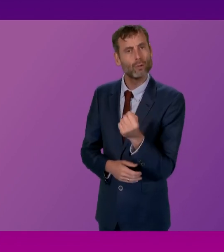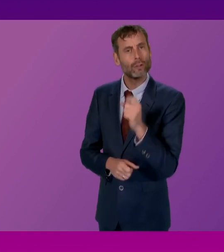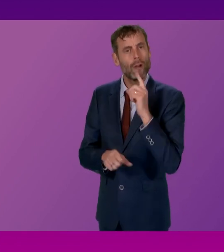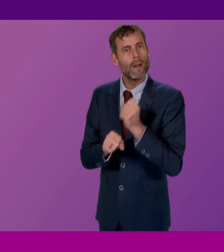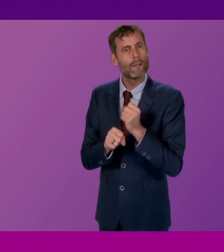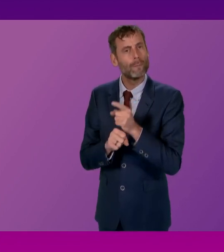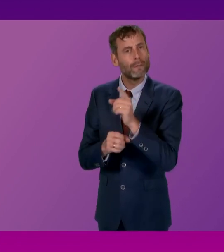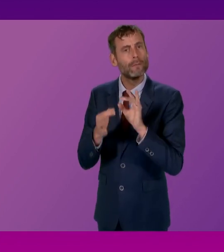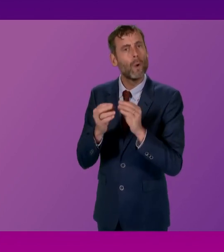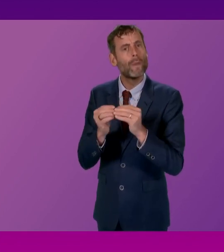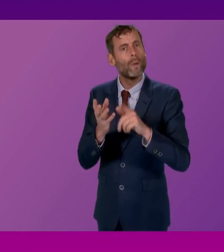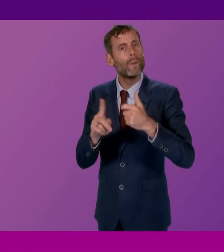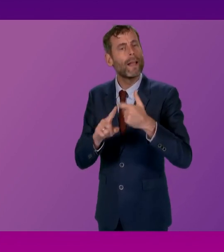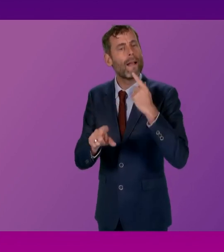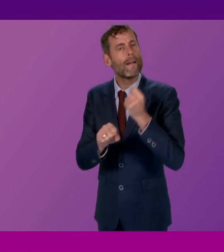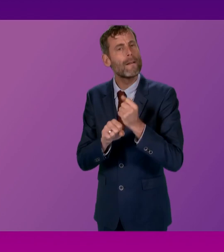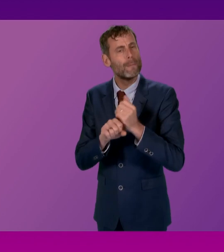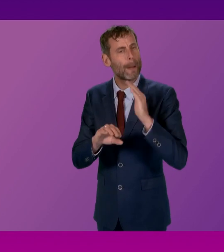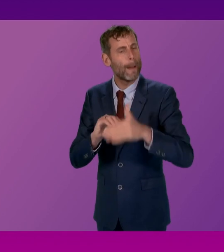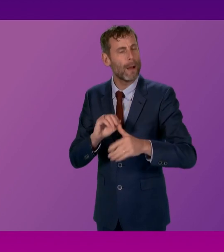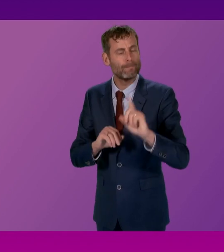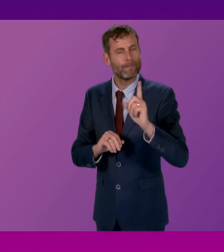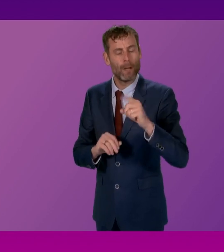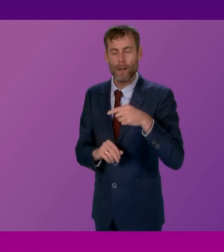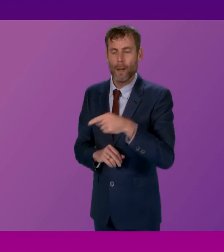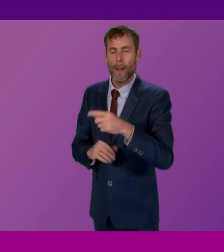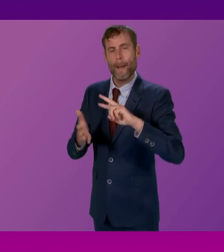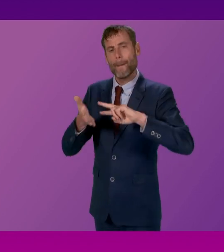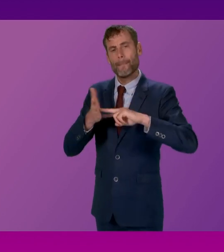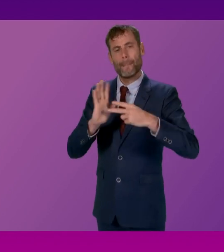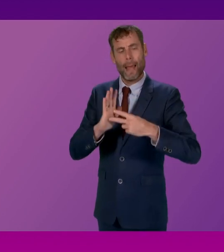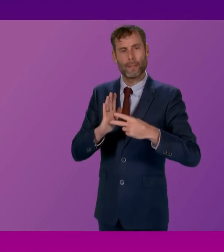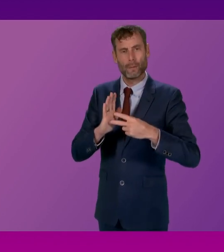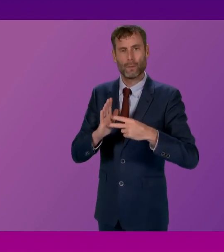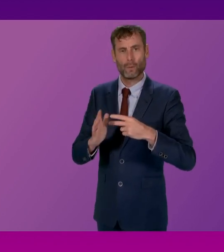with the United Kingdom Government on any plans for the medical evacuation of injured